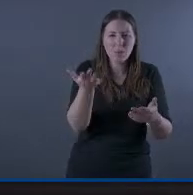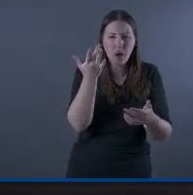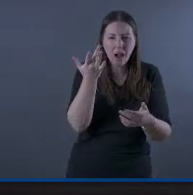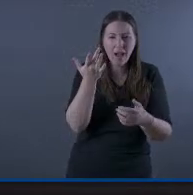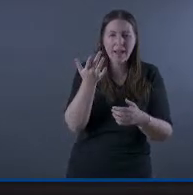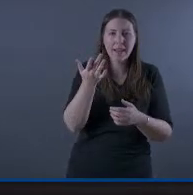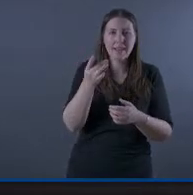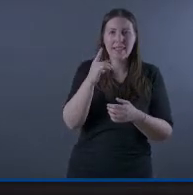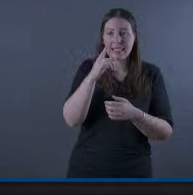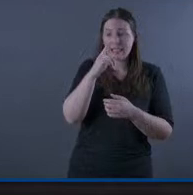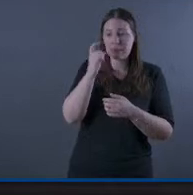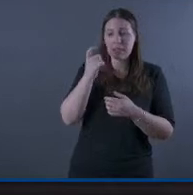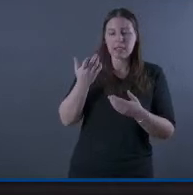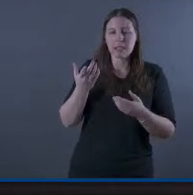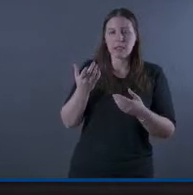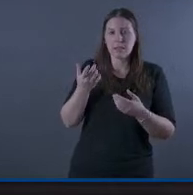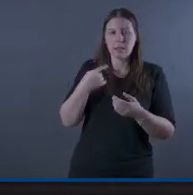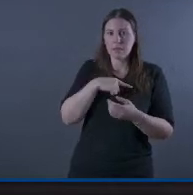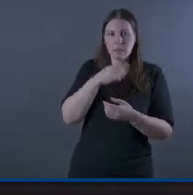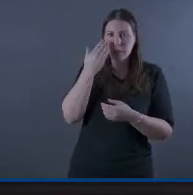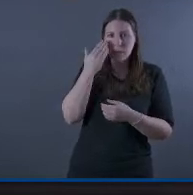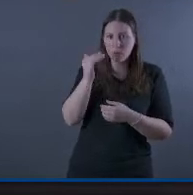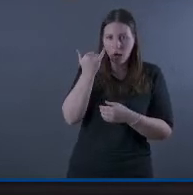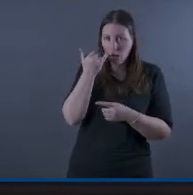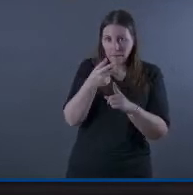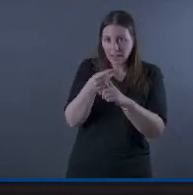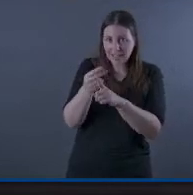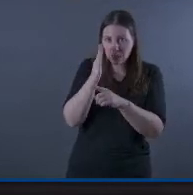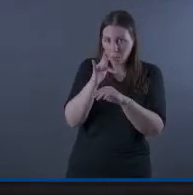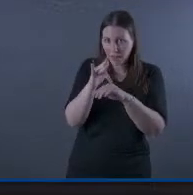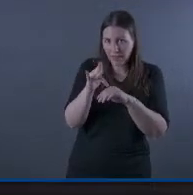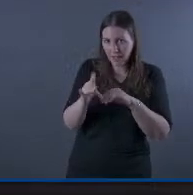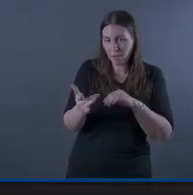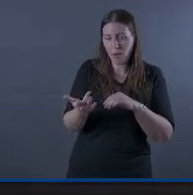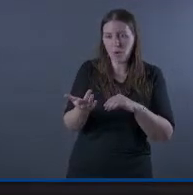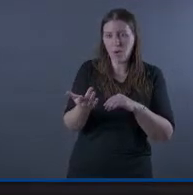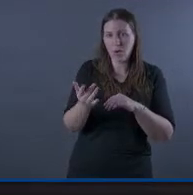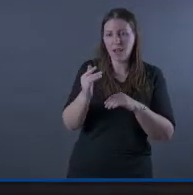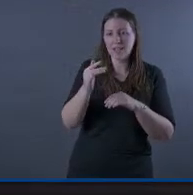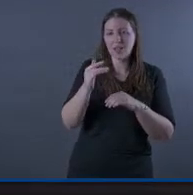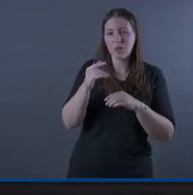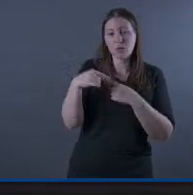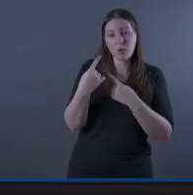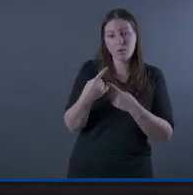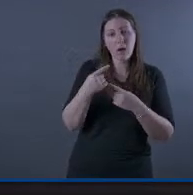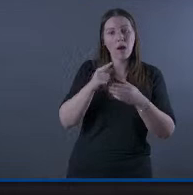So that's the reason why it's week by week. Again, we're hopeful that that will change in the next four to six weeks